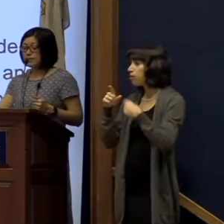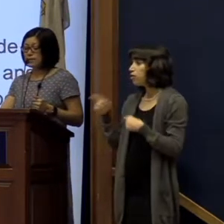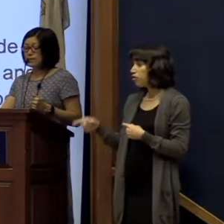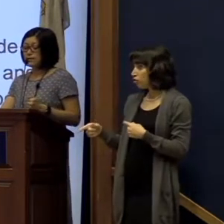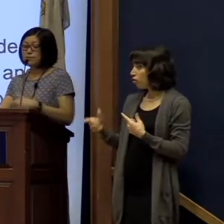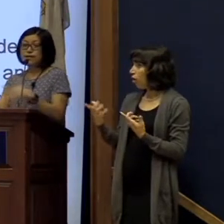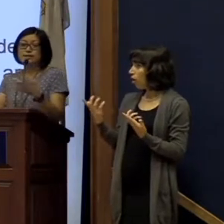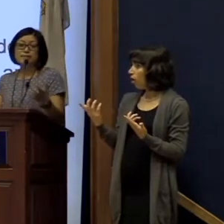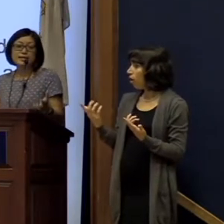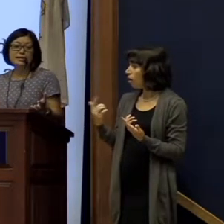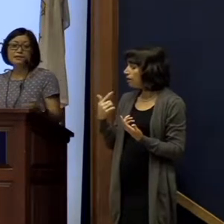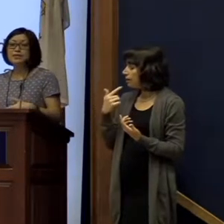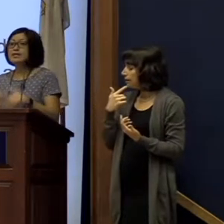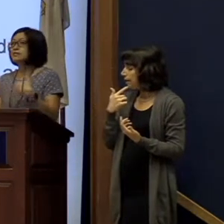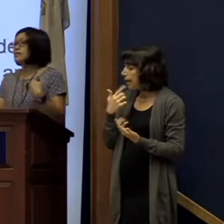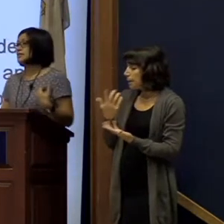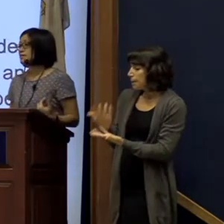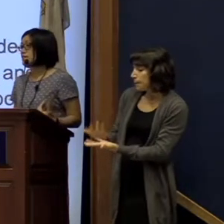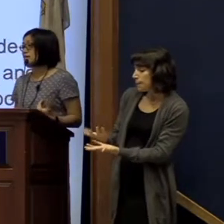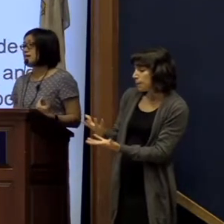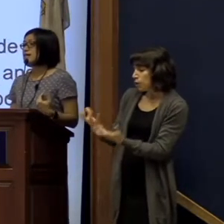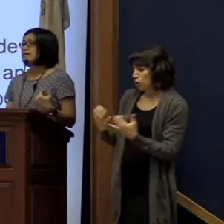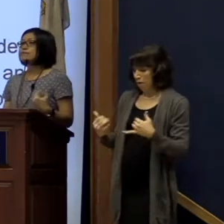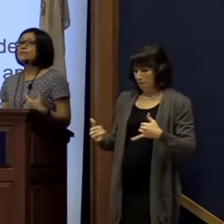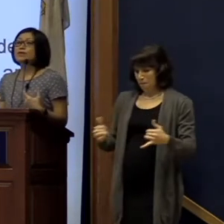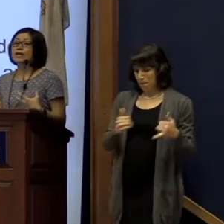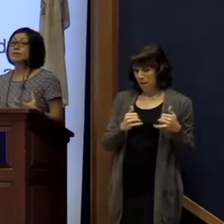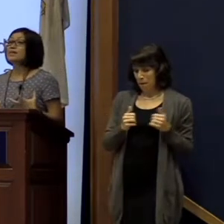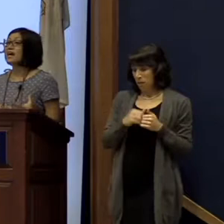Nobody has money. Nobody has protective gear the football cannot be hard